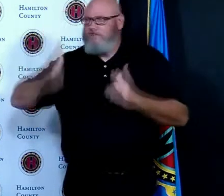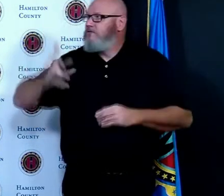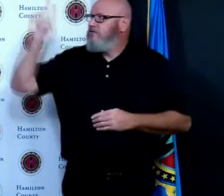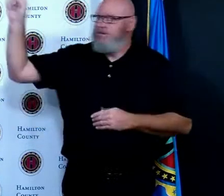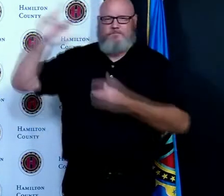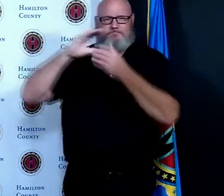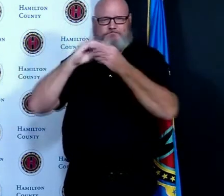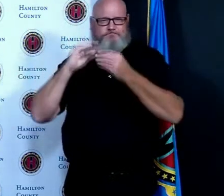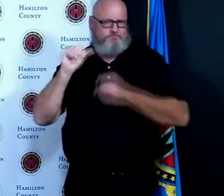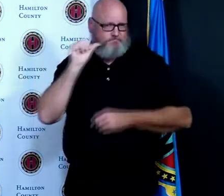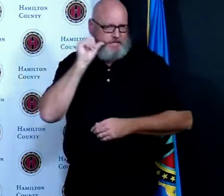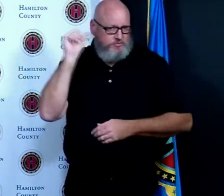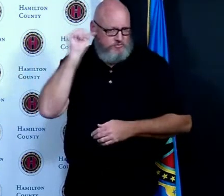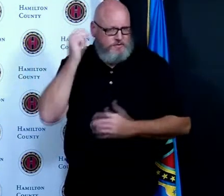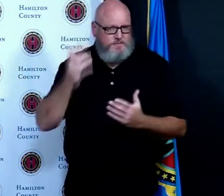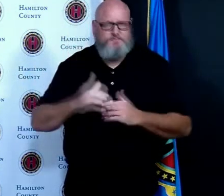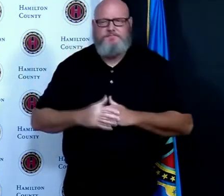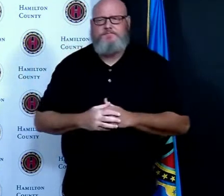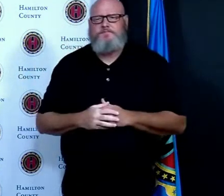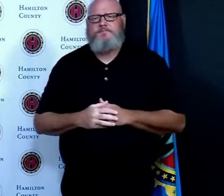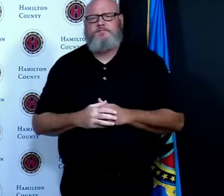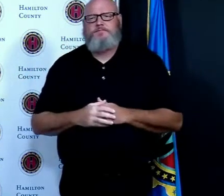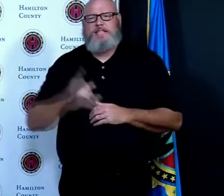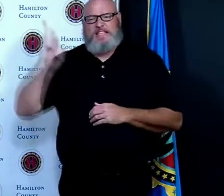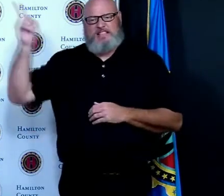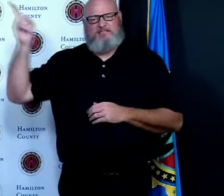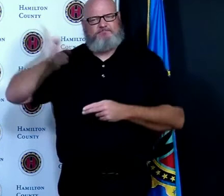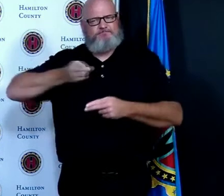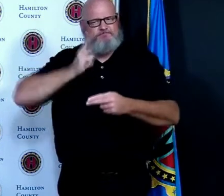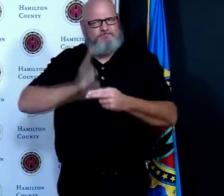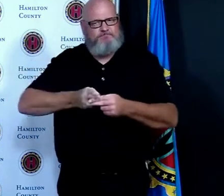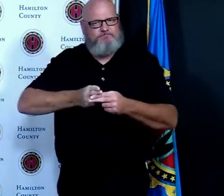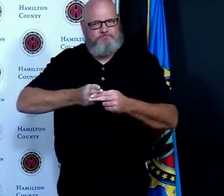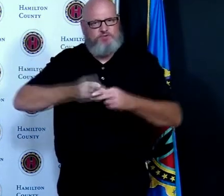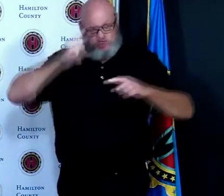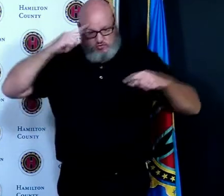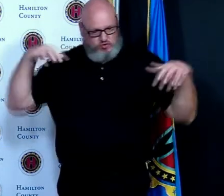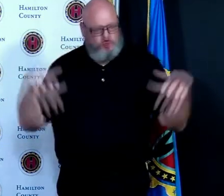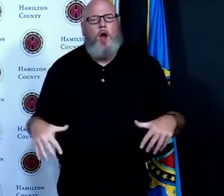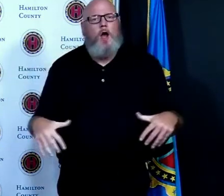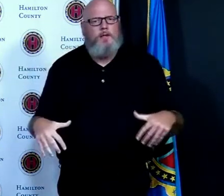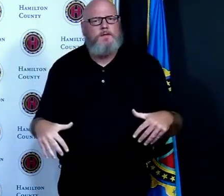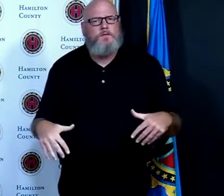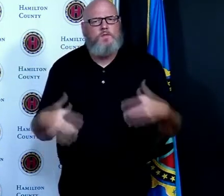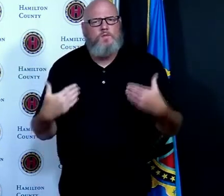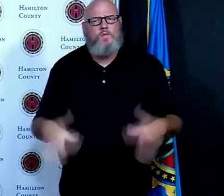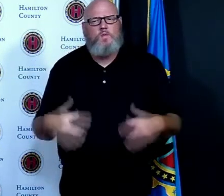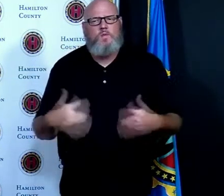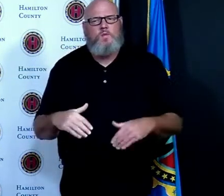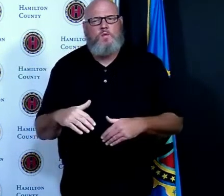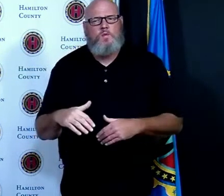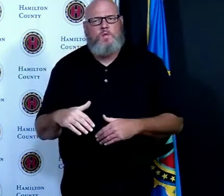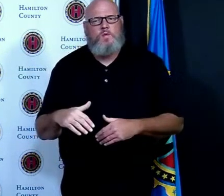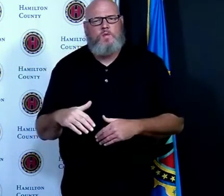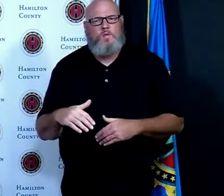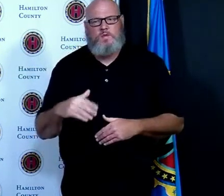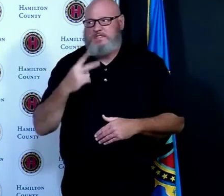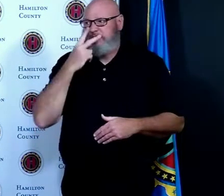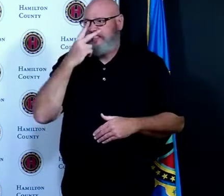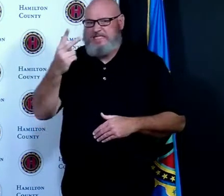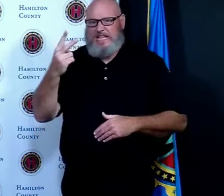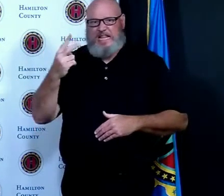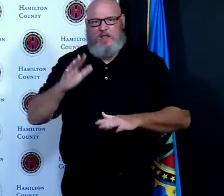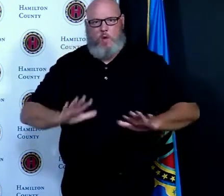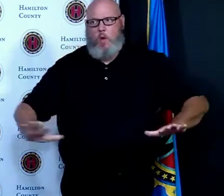news conference shocking a red tide across Ohio and record hospitalizations